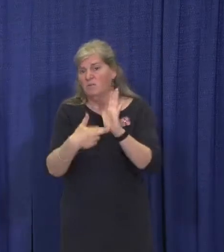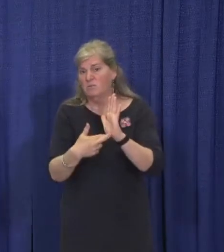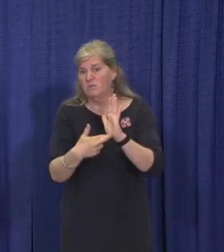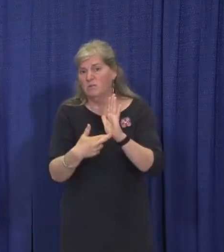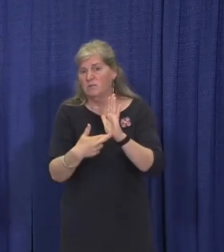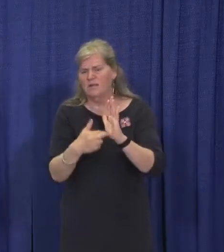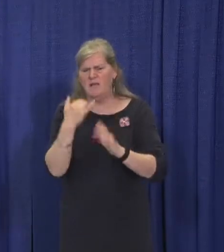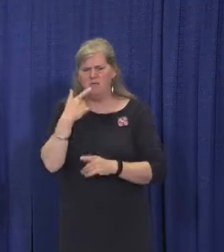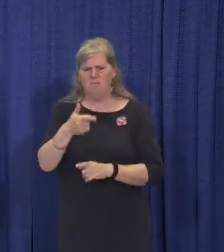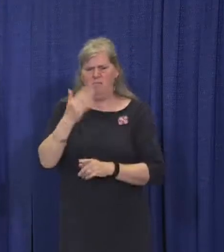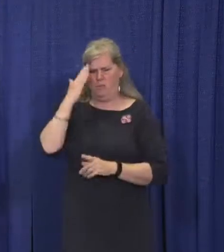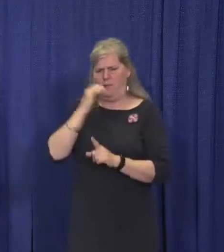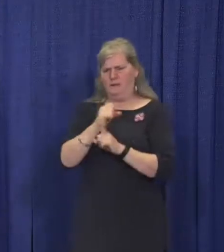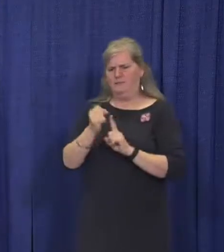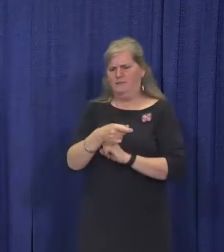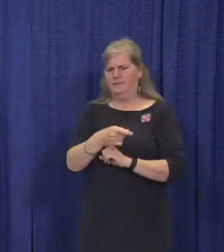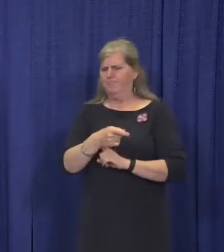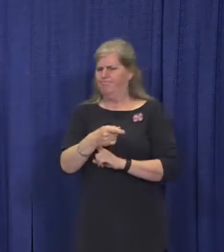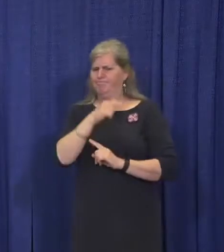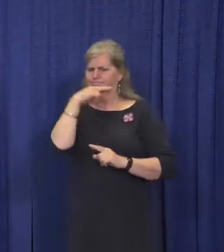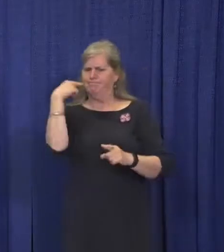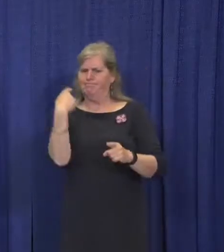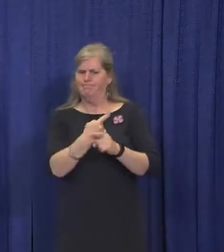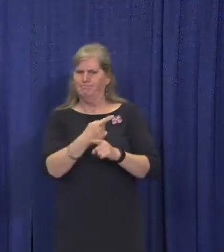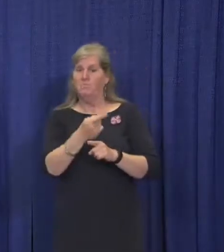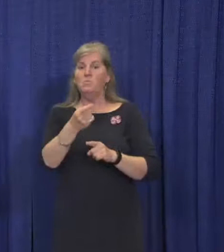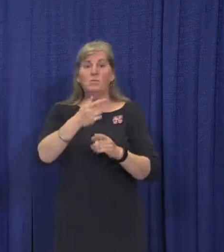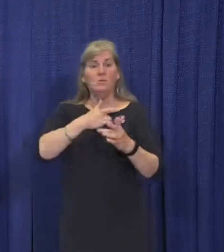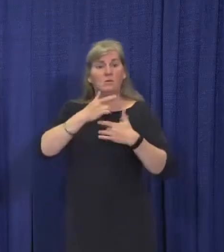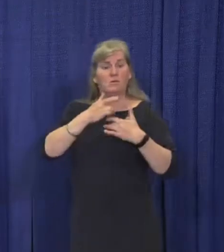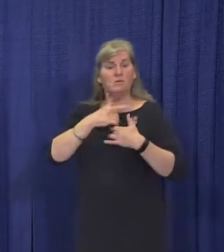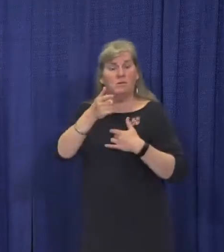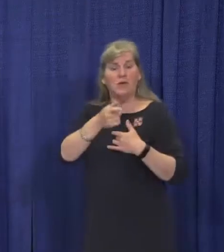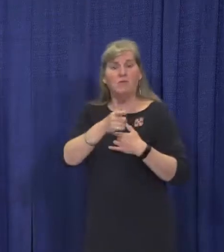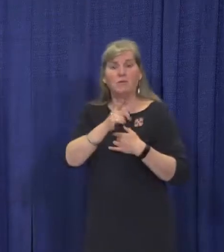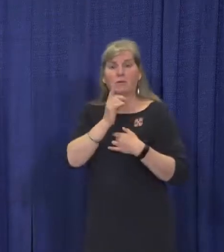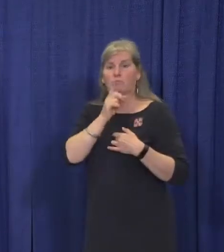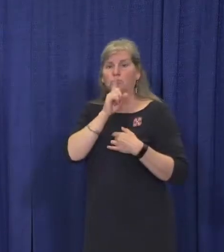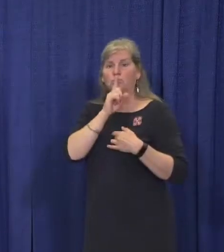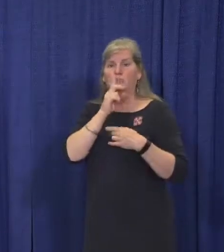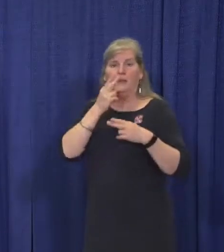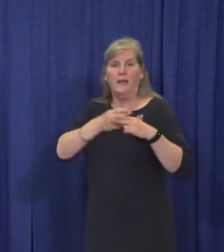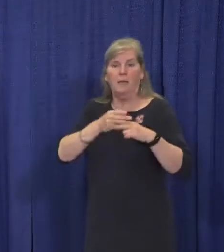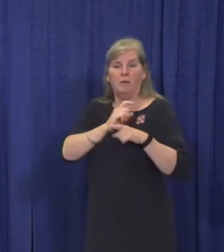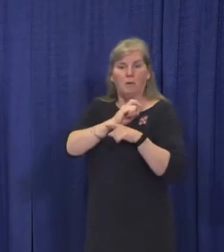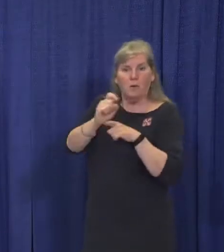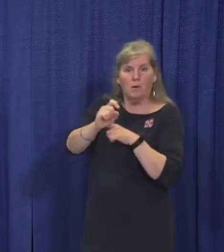If you are aware of a situation that should not be happening or you have concerns you can make